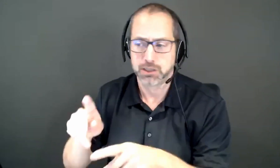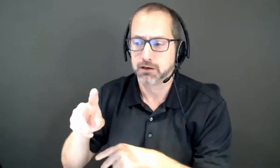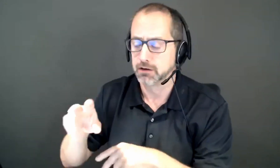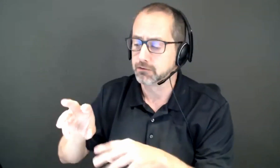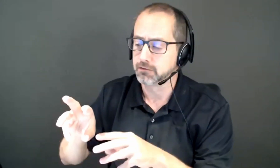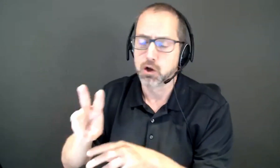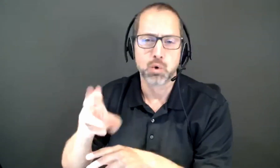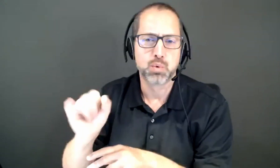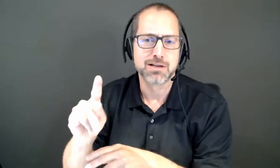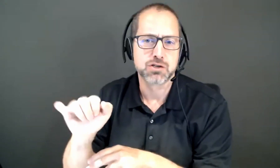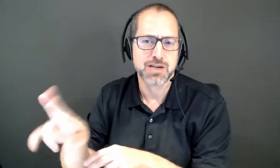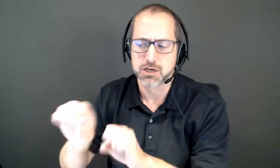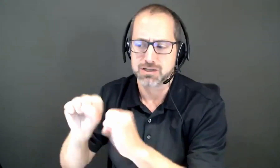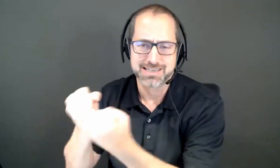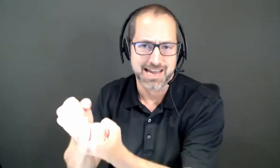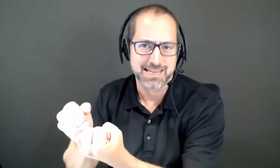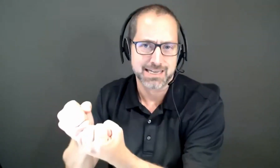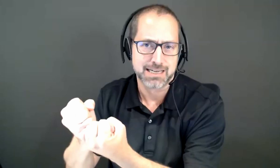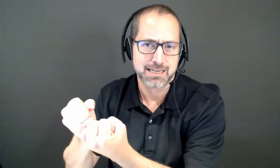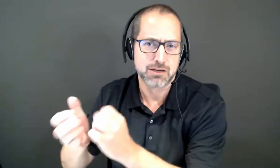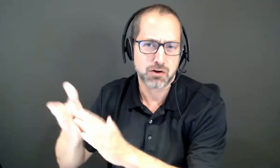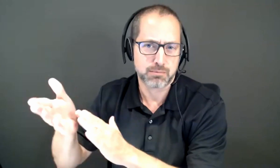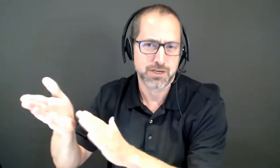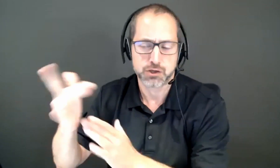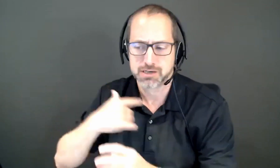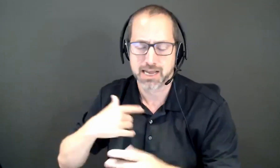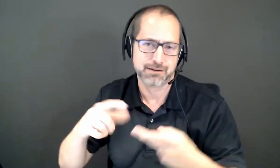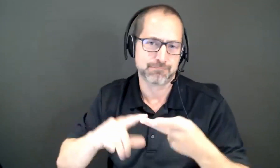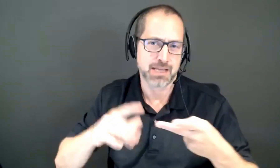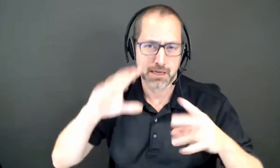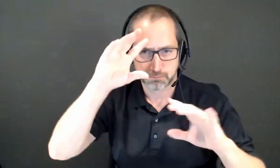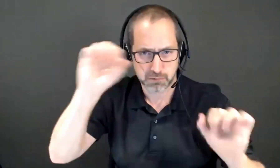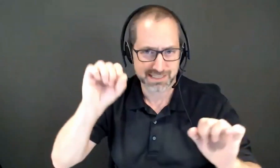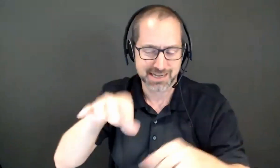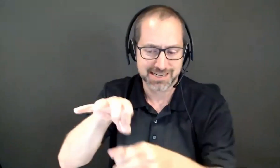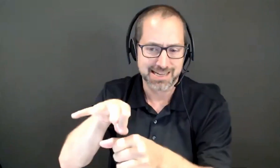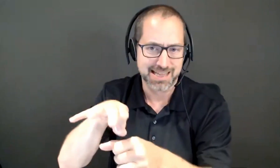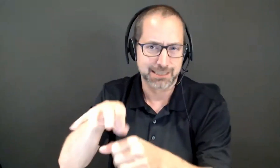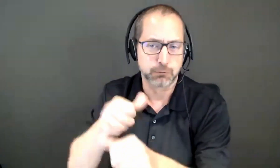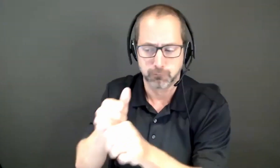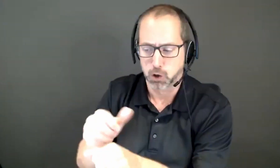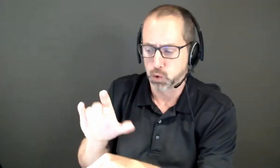organization, and I am President Elect to follow Claude of the International Society of